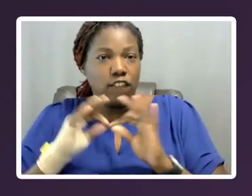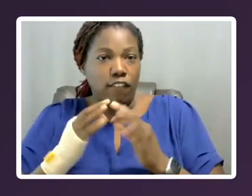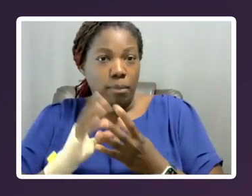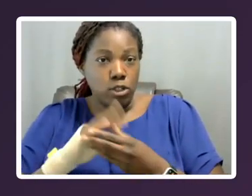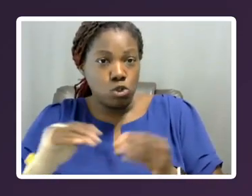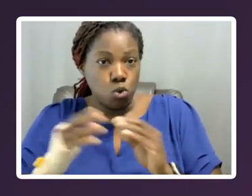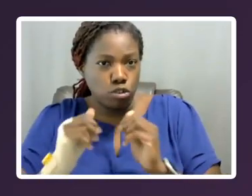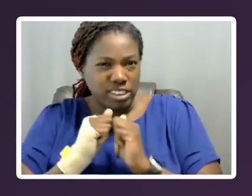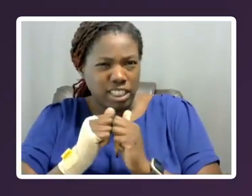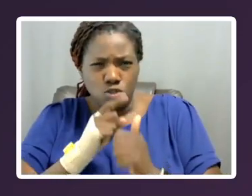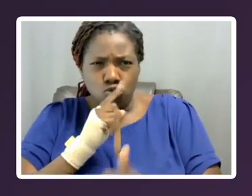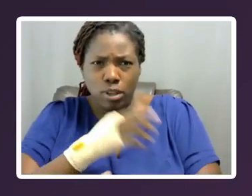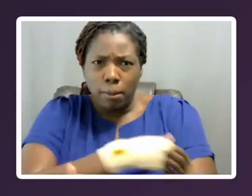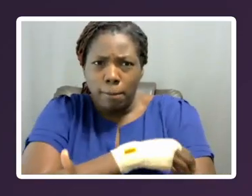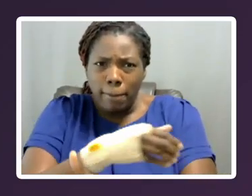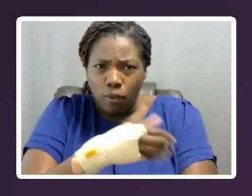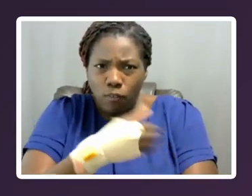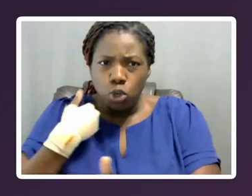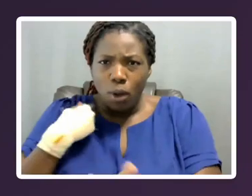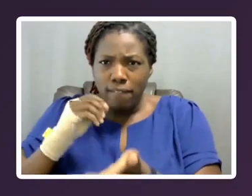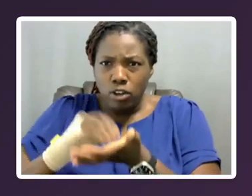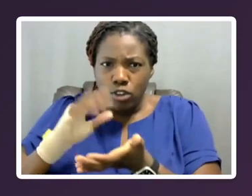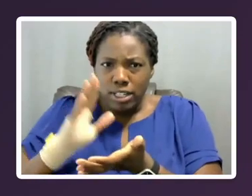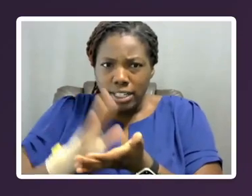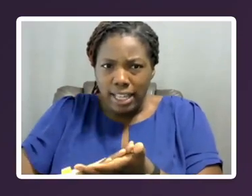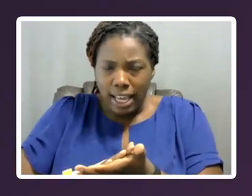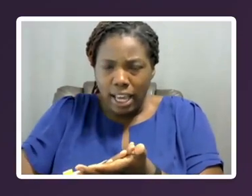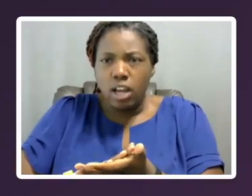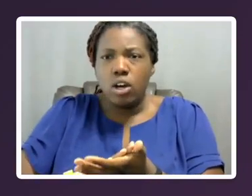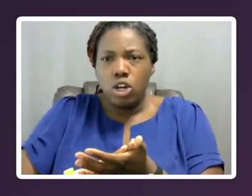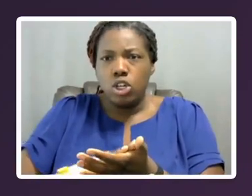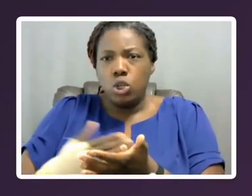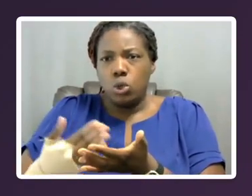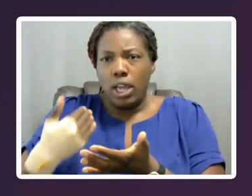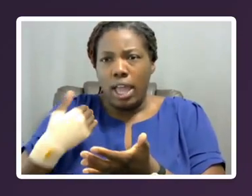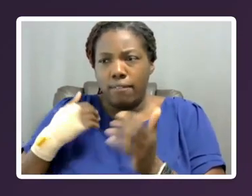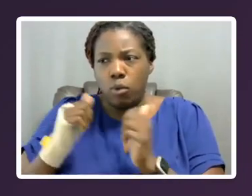you have those written down and when you can have those with others in your community and share, it